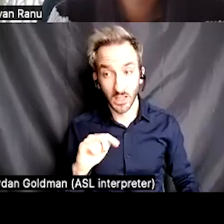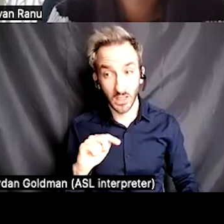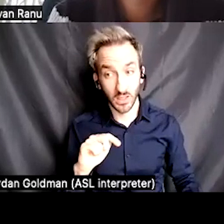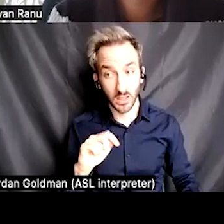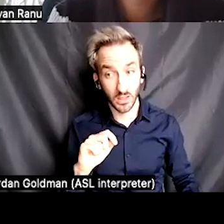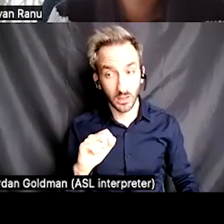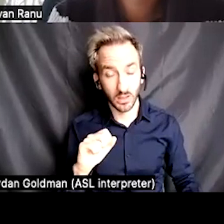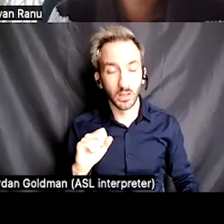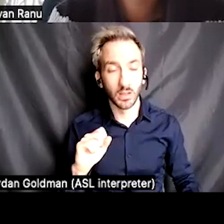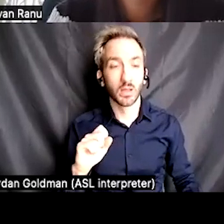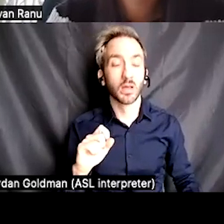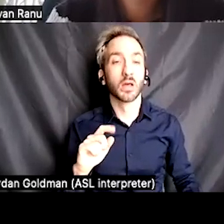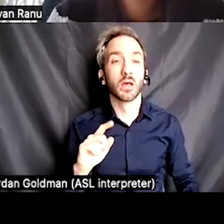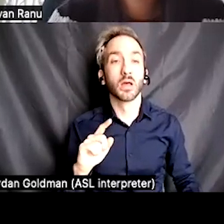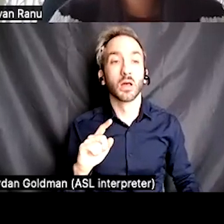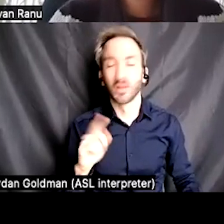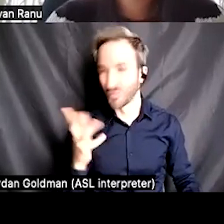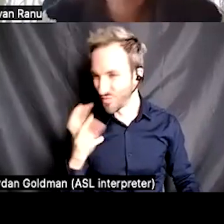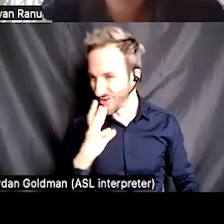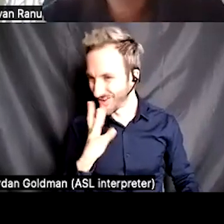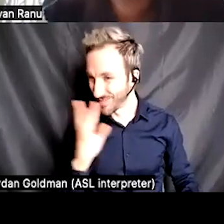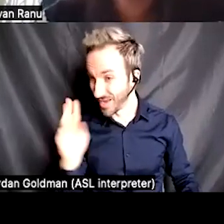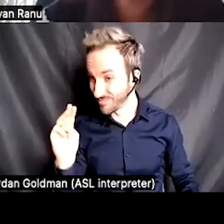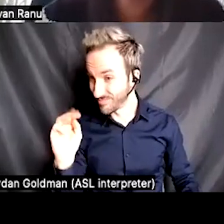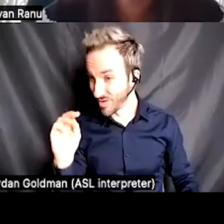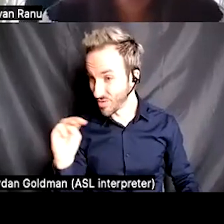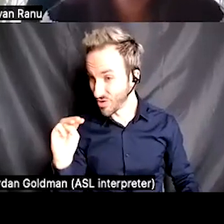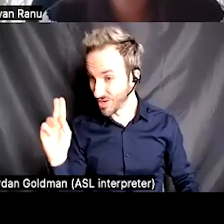Pavan, do you wanna talk about Marie Kondo? Pavan: Sure. I'll start off with talking about the